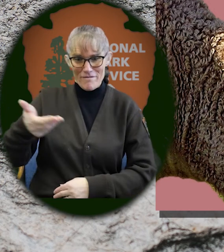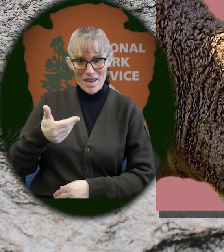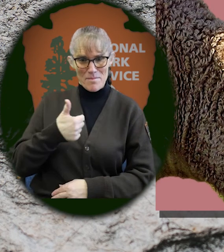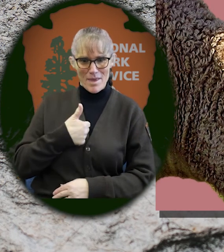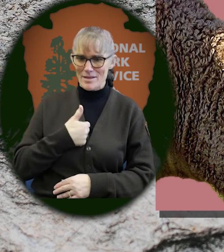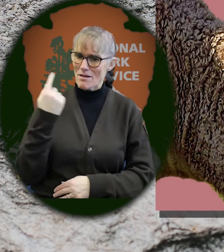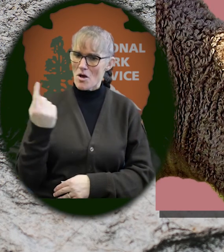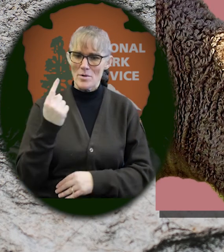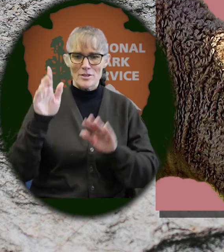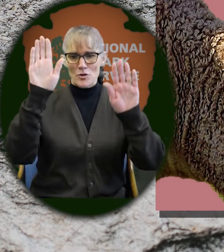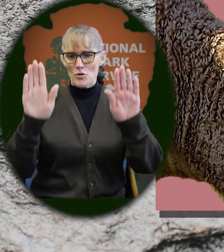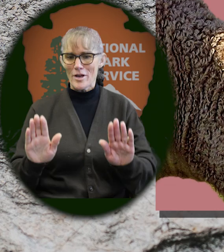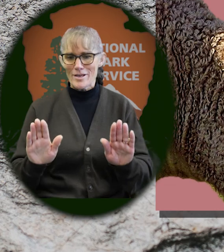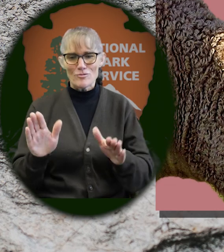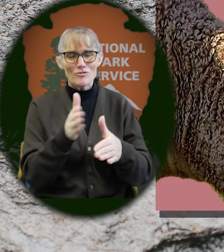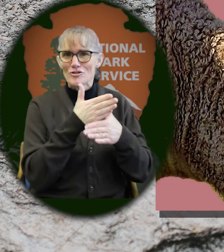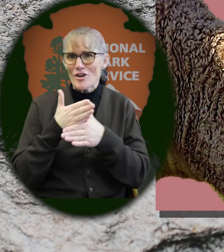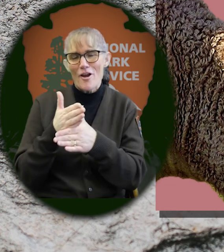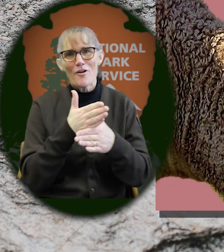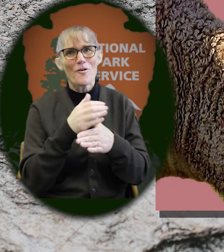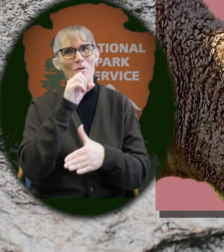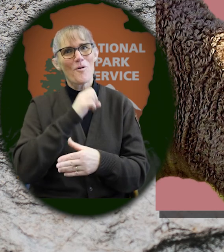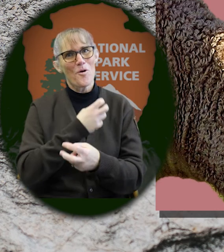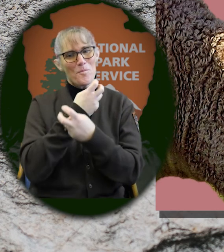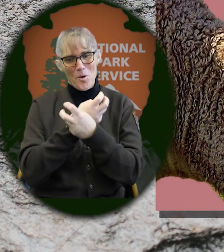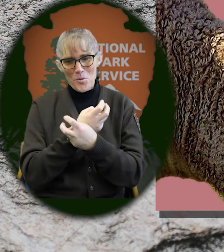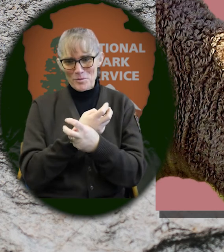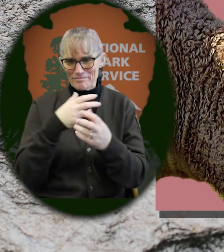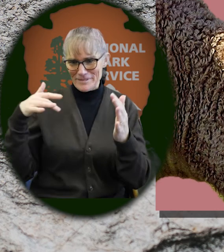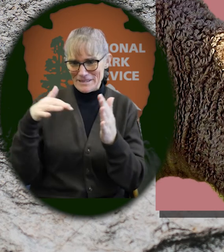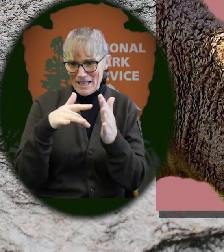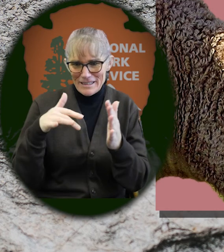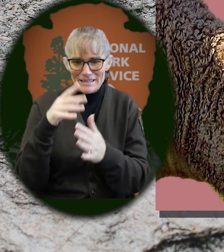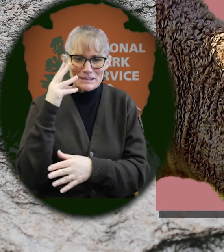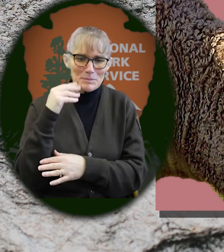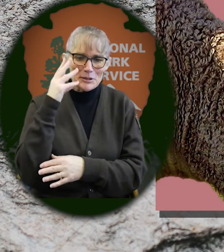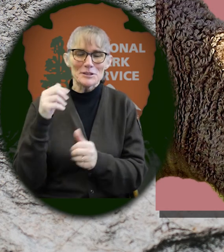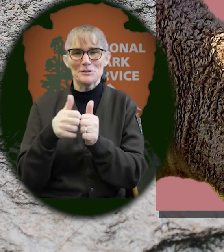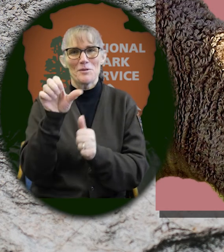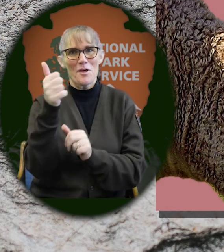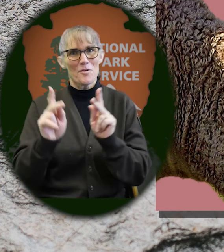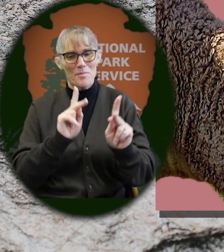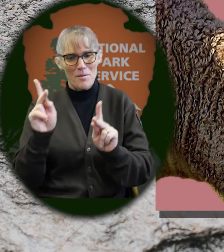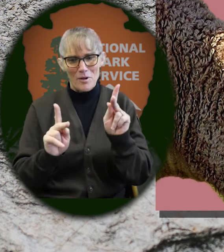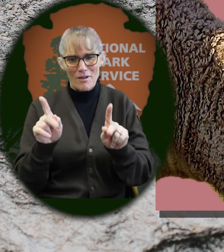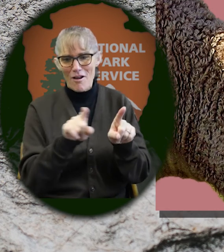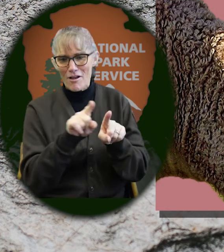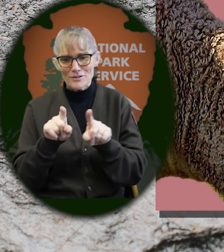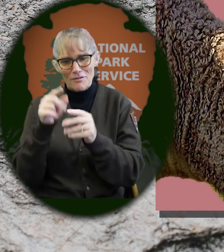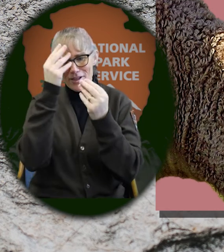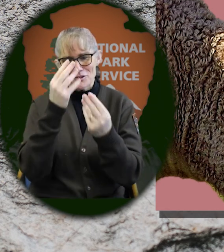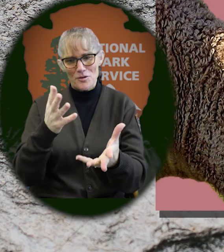It's always great to be able to share my experience in paleo uh with other people, as well as what research I'm working on.